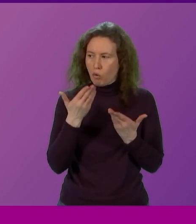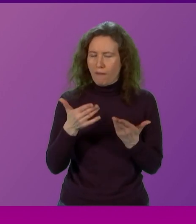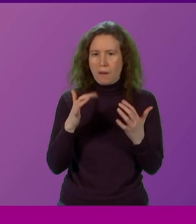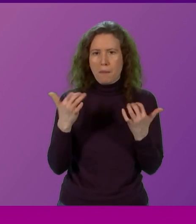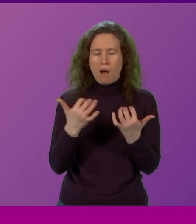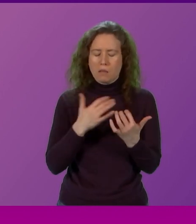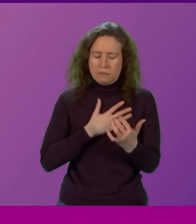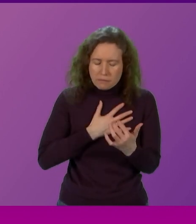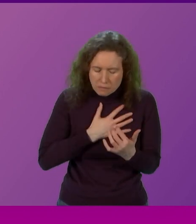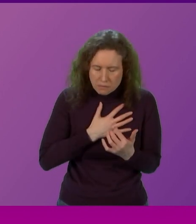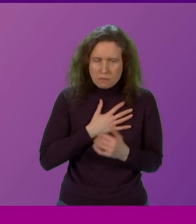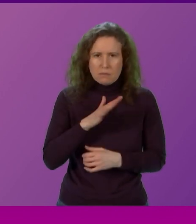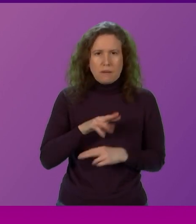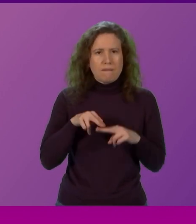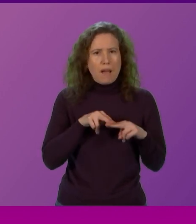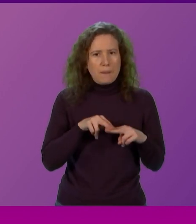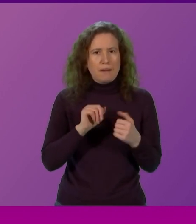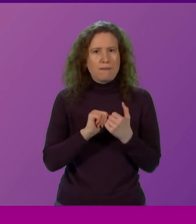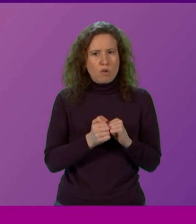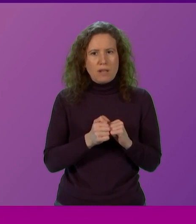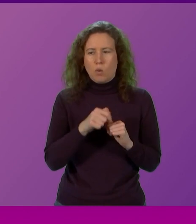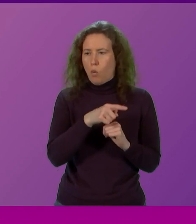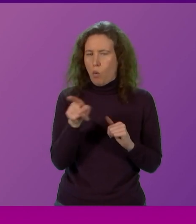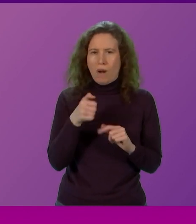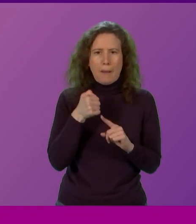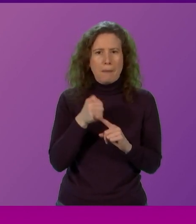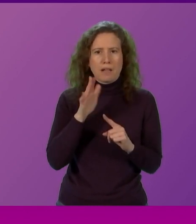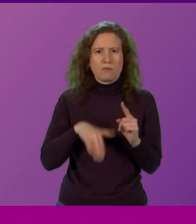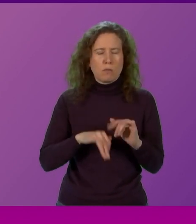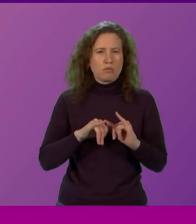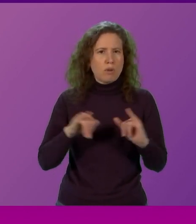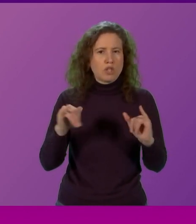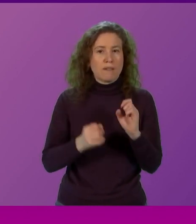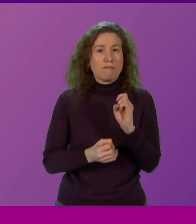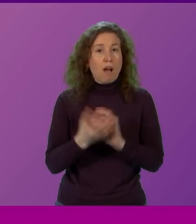condolences to the family and friends of all those impacted by the tragic fire at the Shore